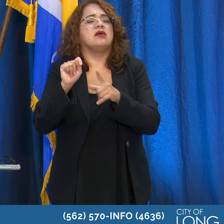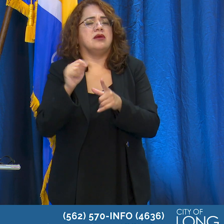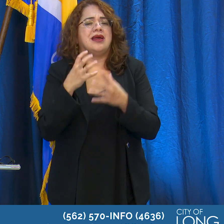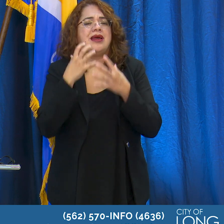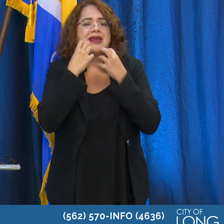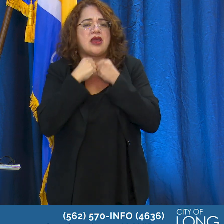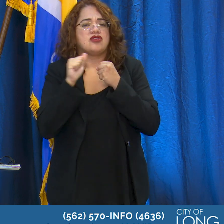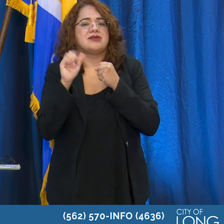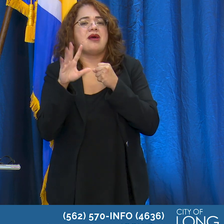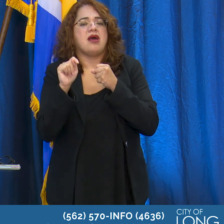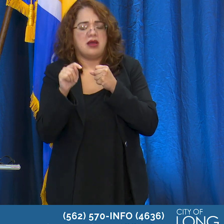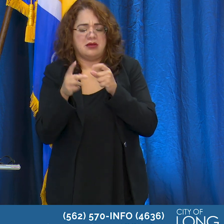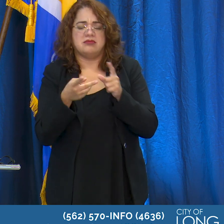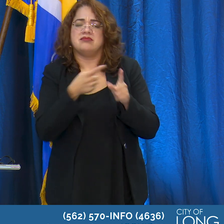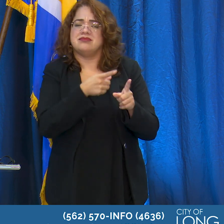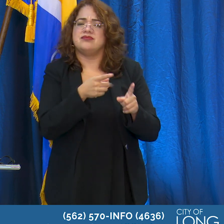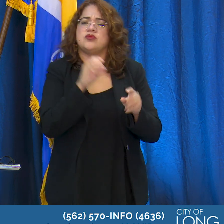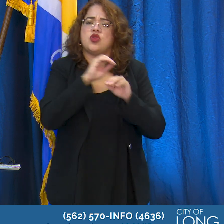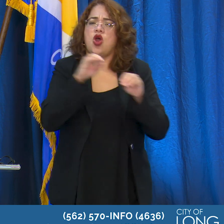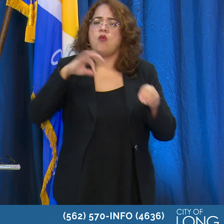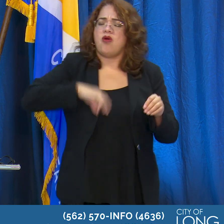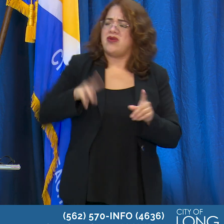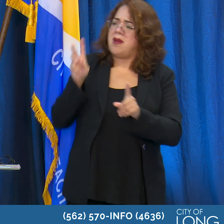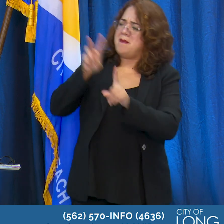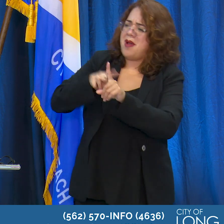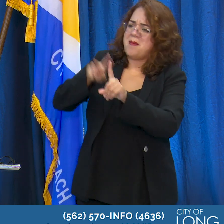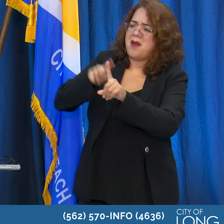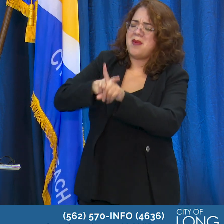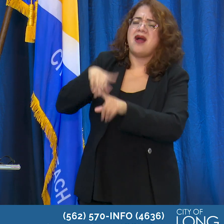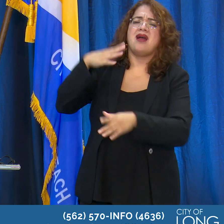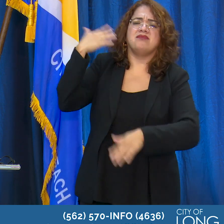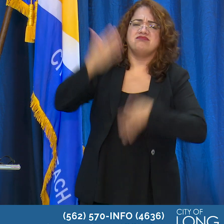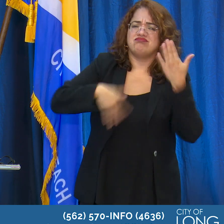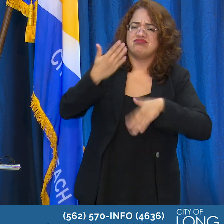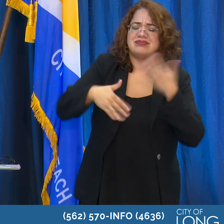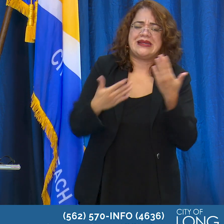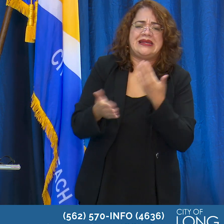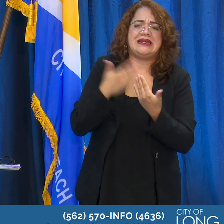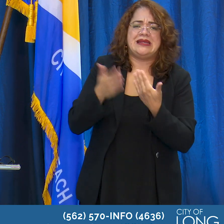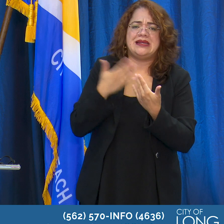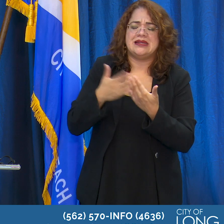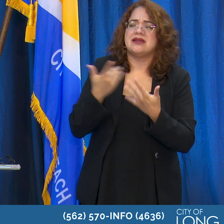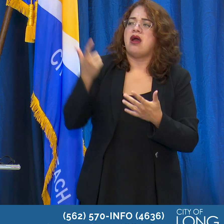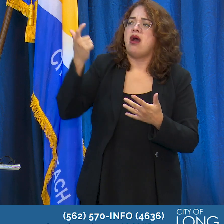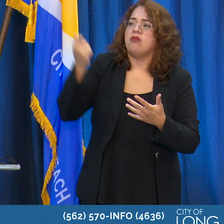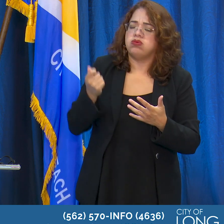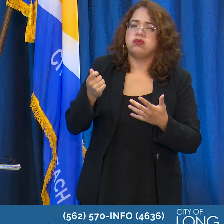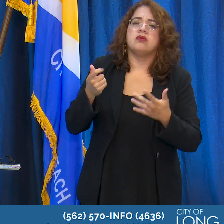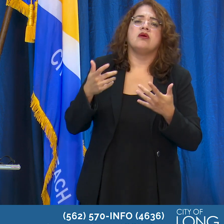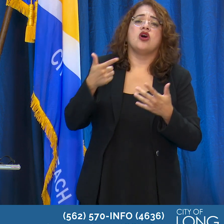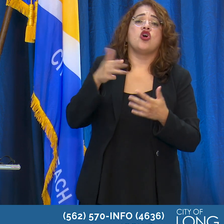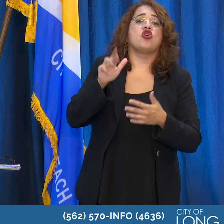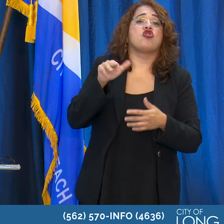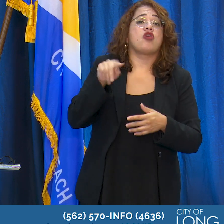apply. Our goal is to make it absolutely as easy as possible to allow for organizations to apply for multiple